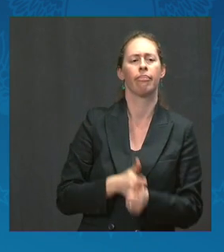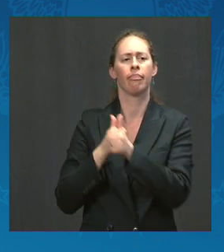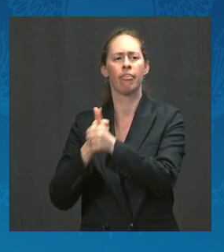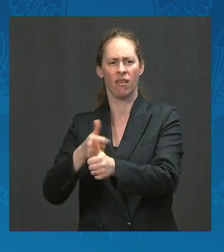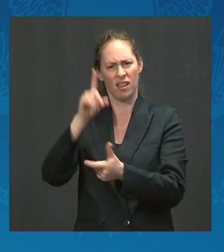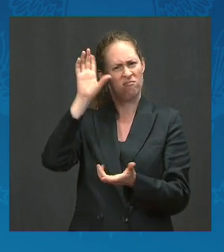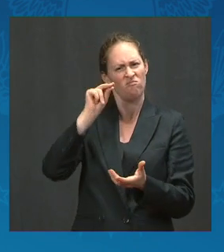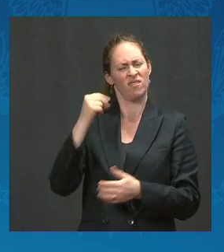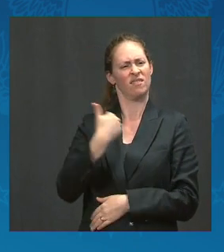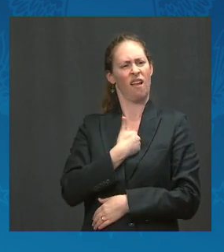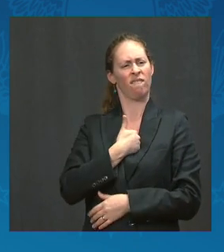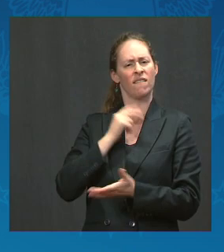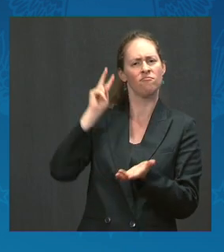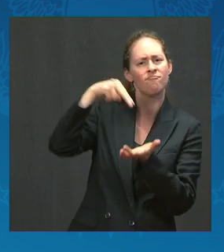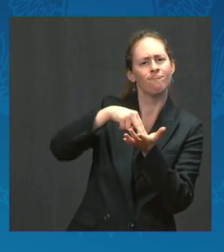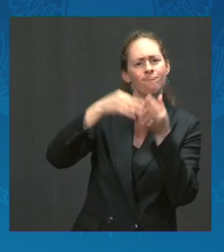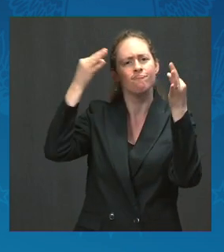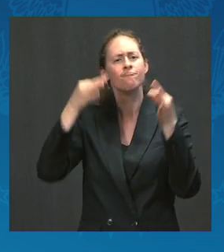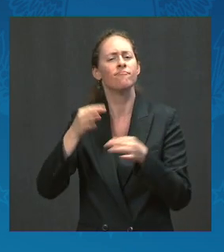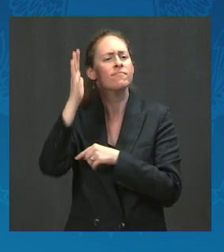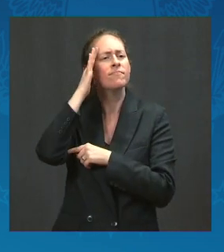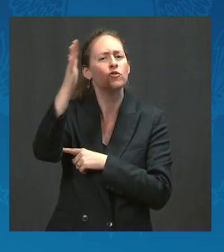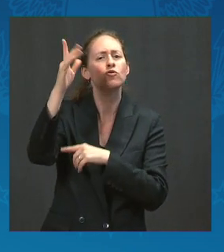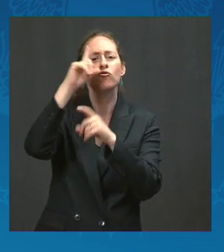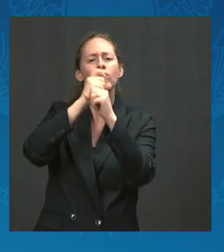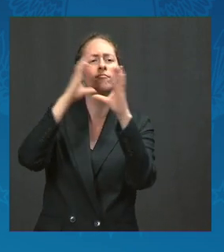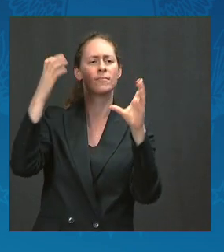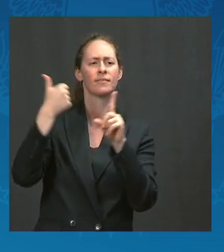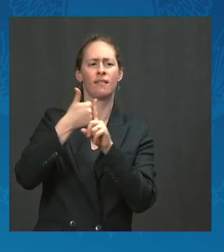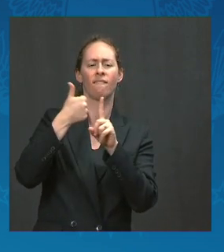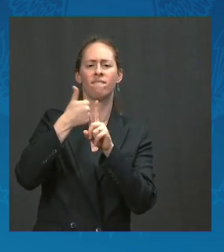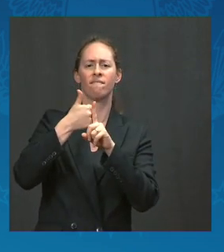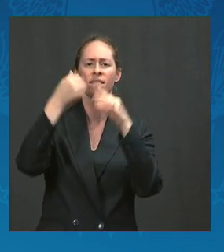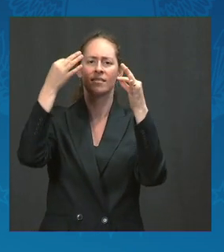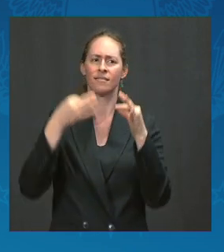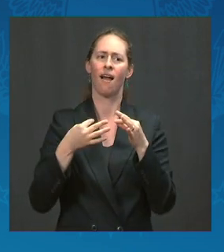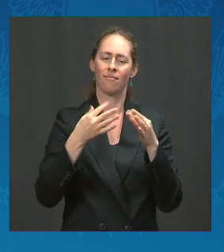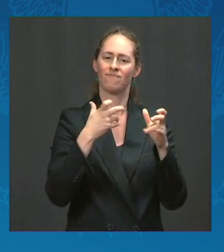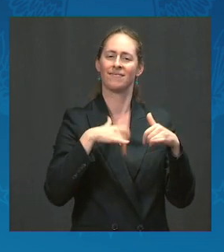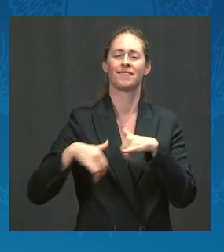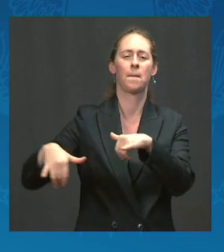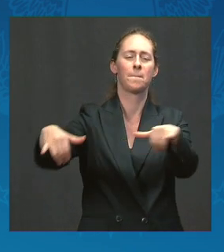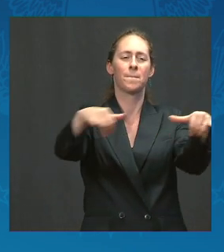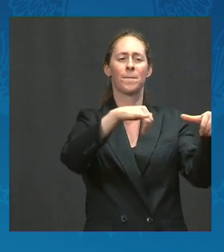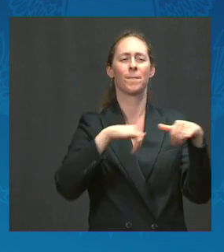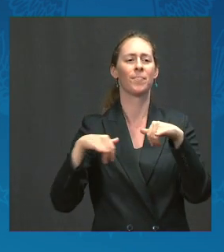And I know this is something we all share and it's what still drives us all today.